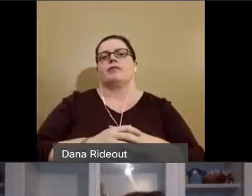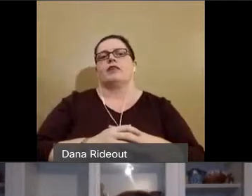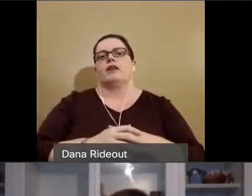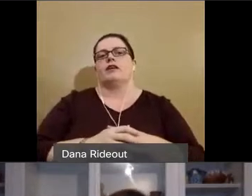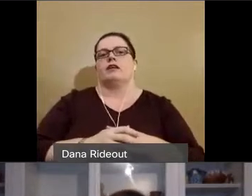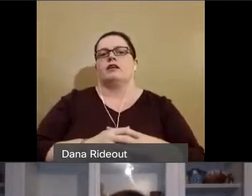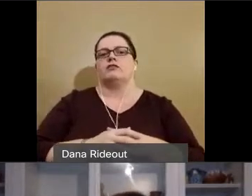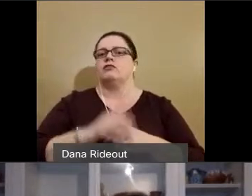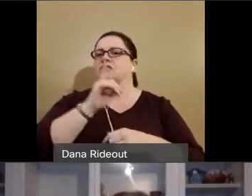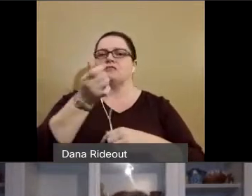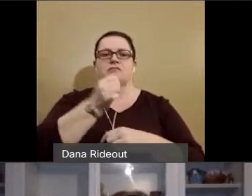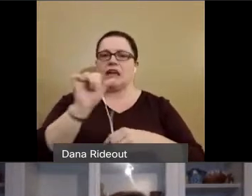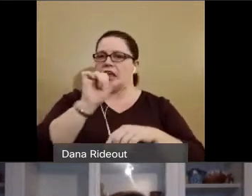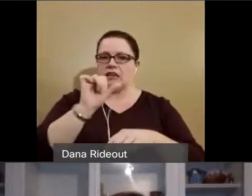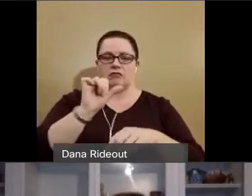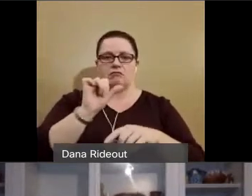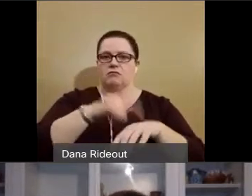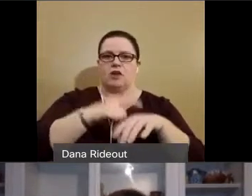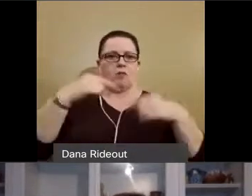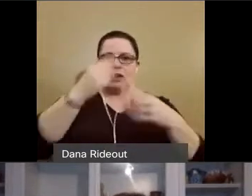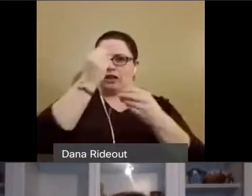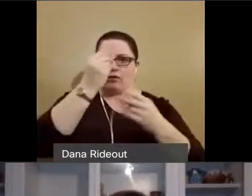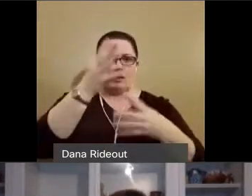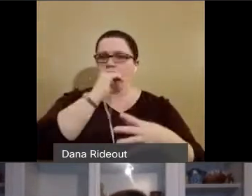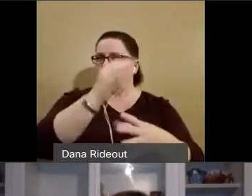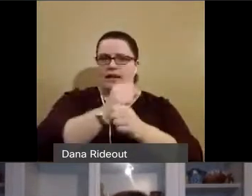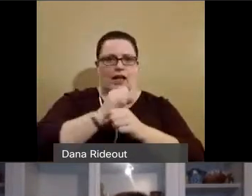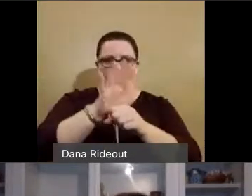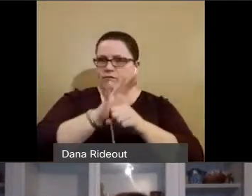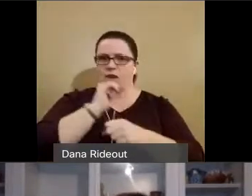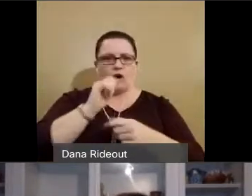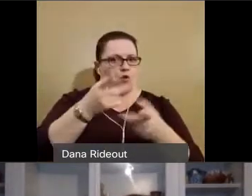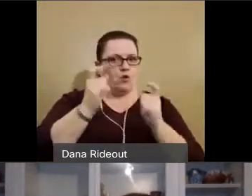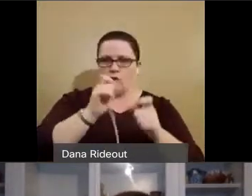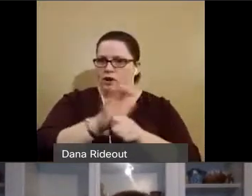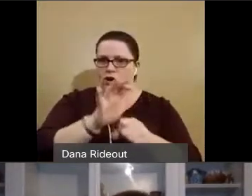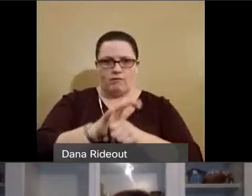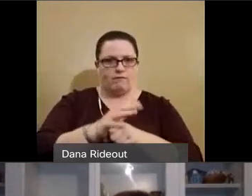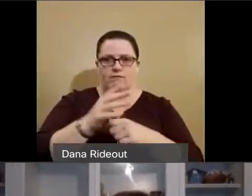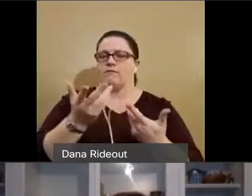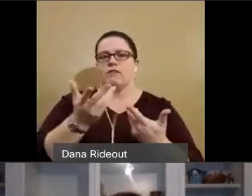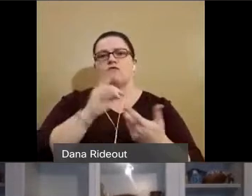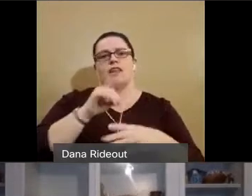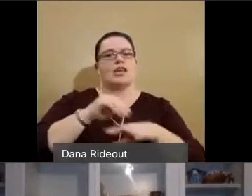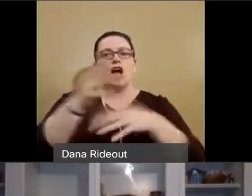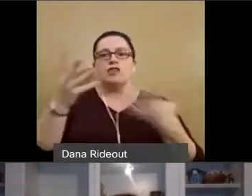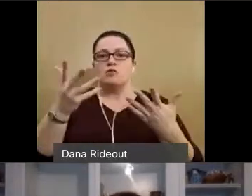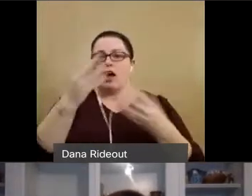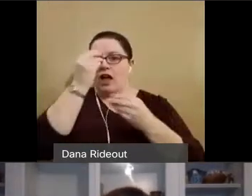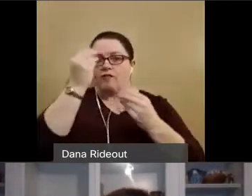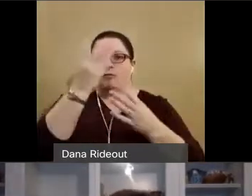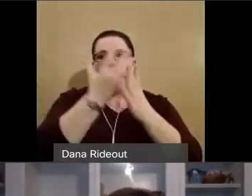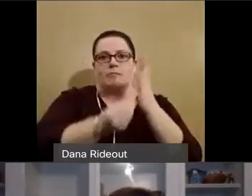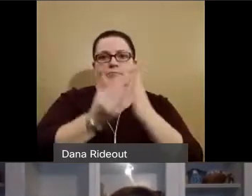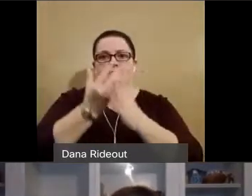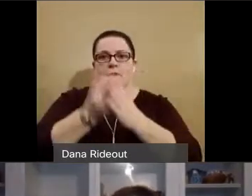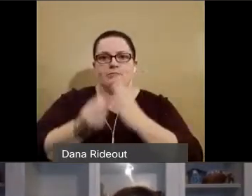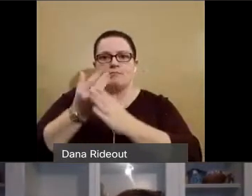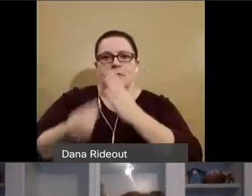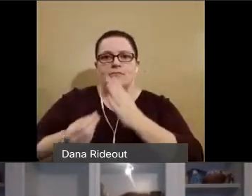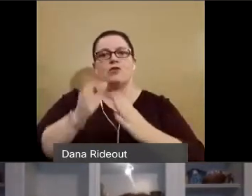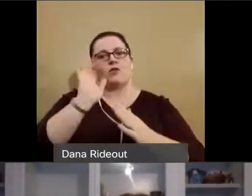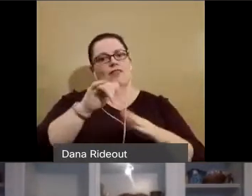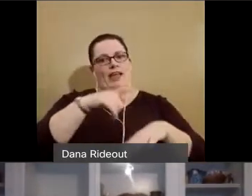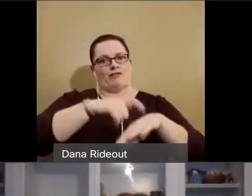Incident where we're not getting information as fast as we would like it, this causes basically vacuums and information. And then what fills those vacuums are things that make sense to us.